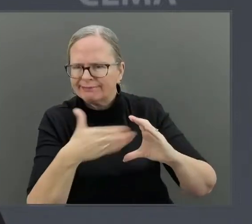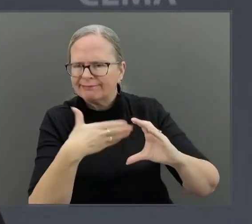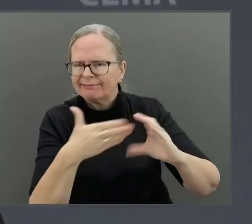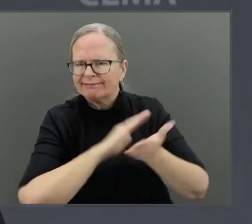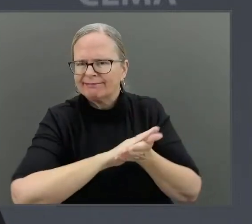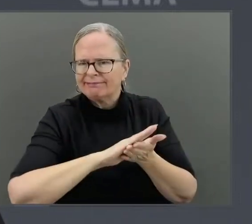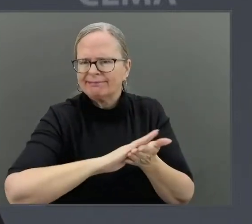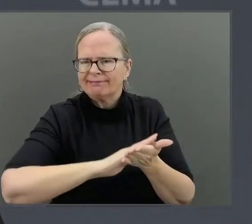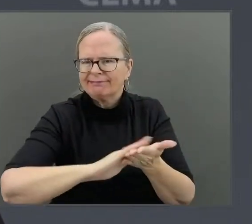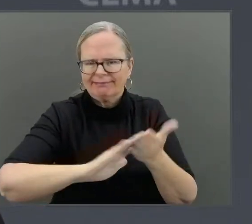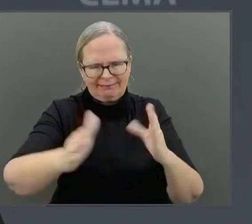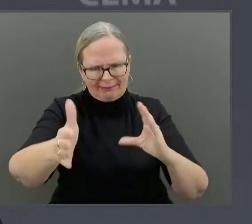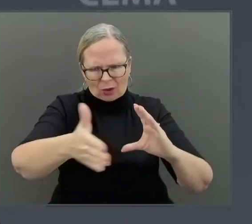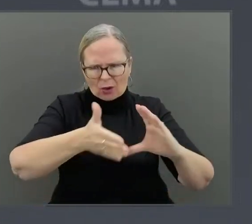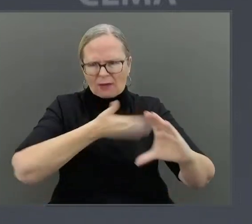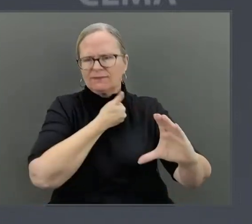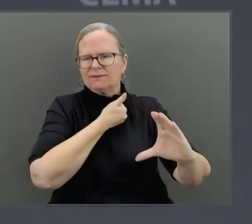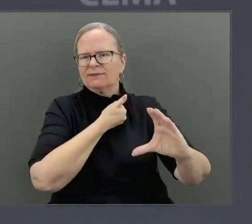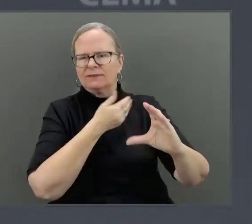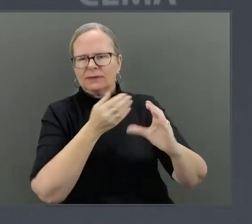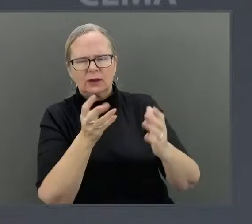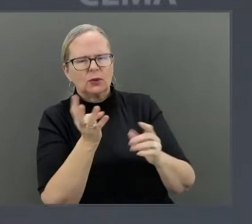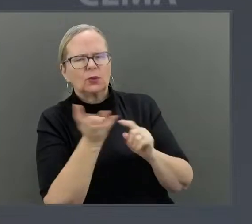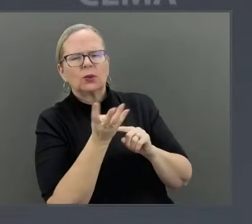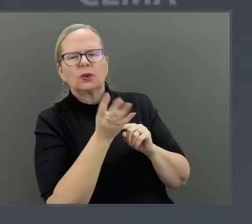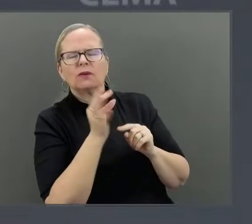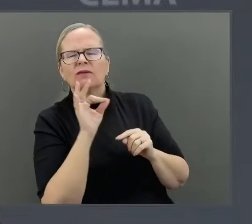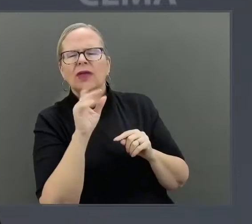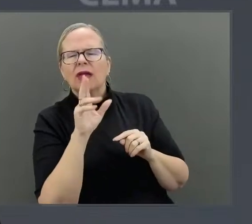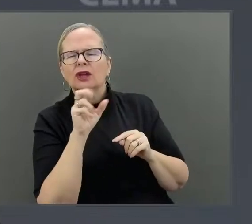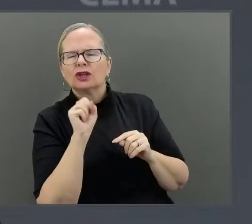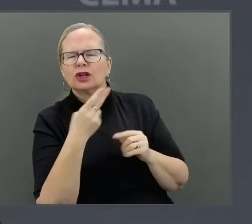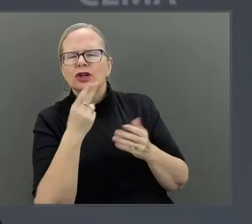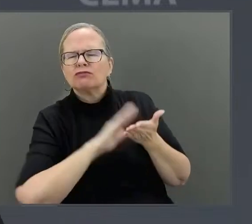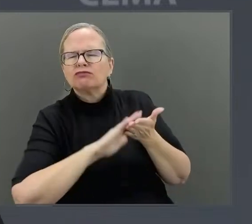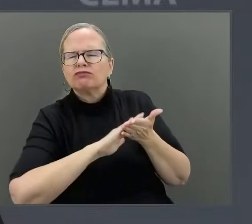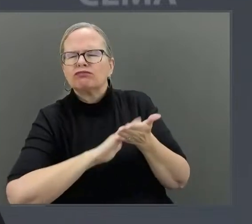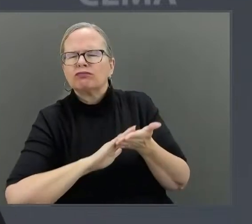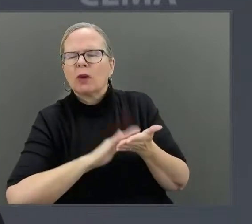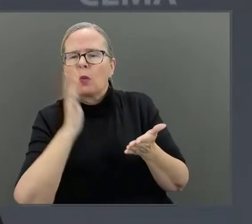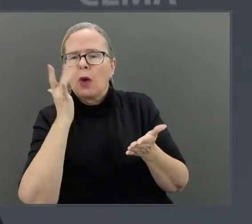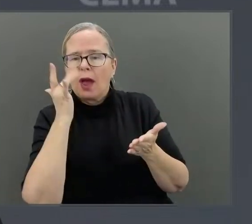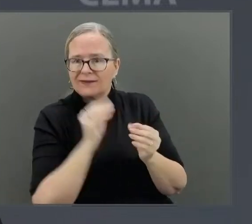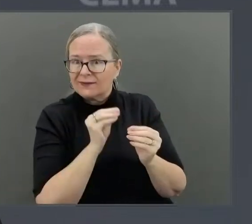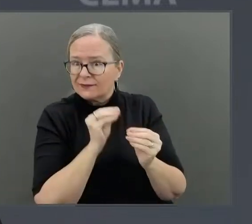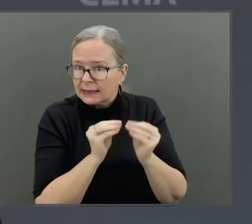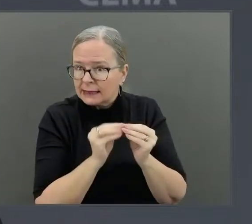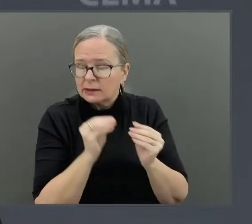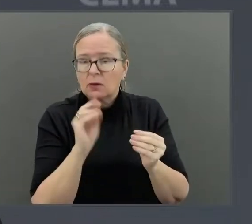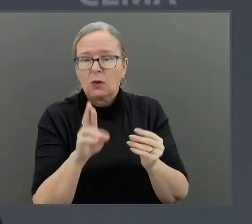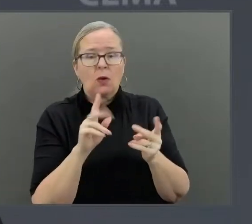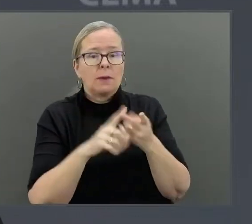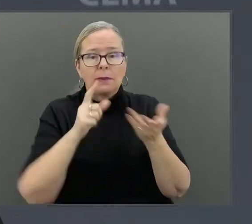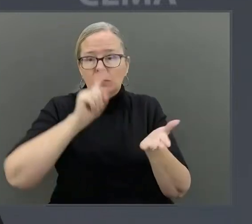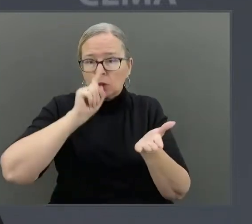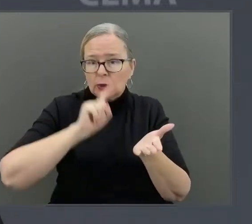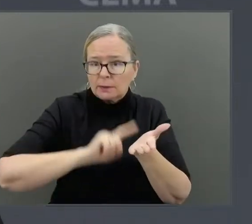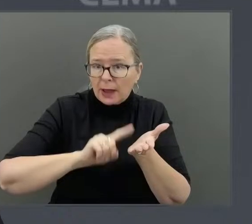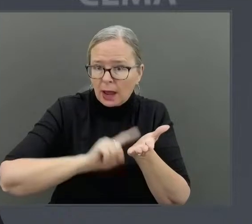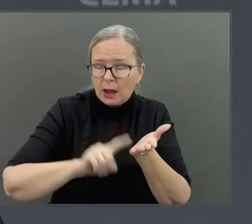Service following a a main break repairs or quality invested Water Quality Investigations